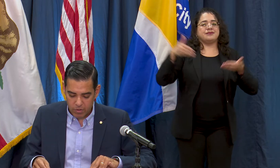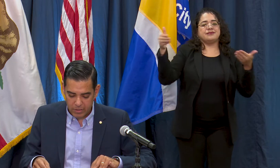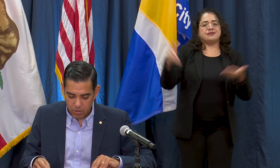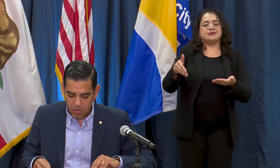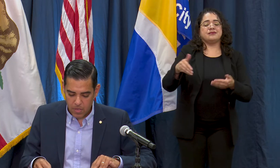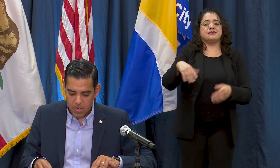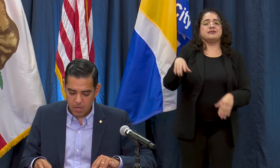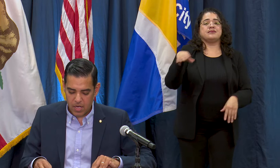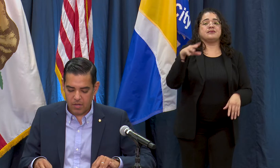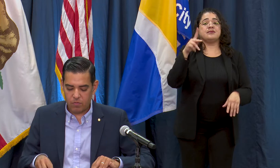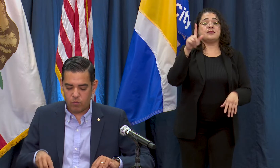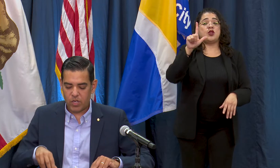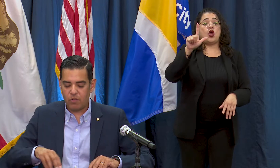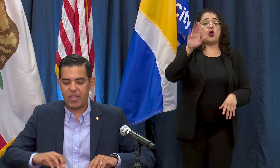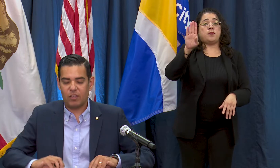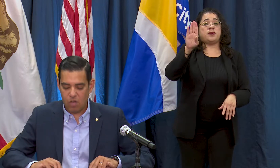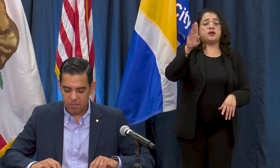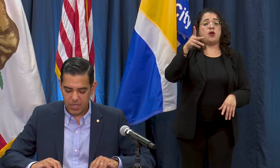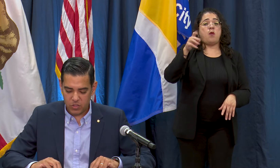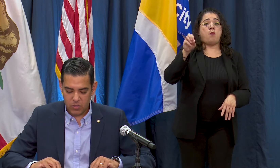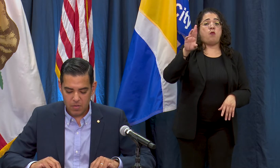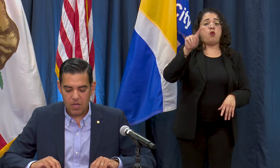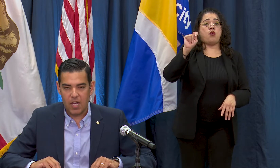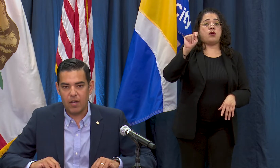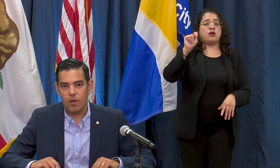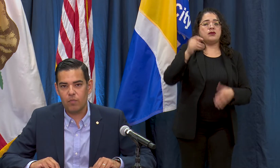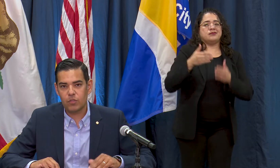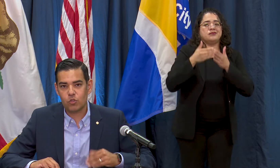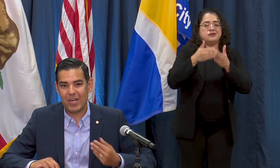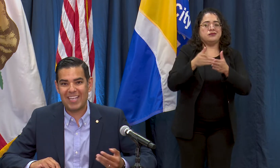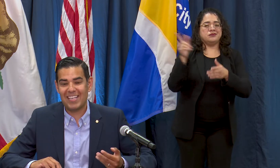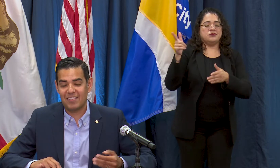Director. We know that in Long Beach trade is a